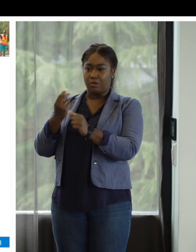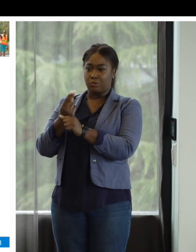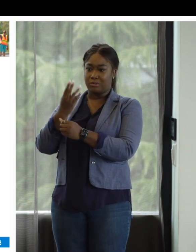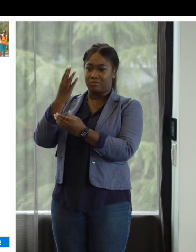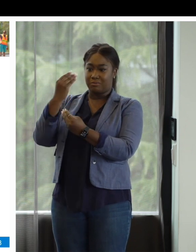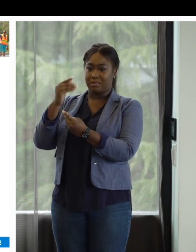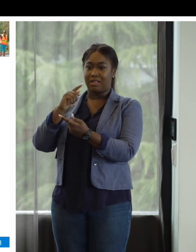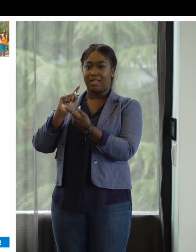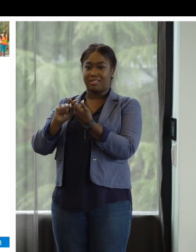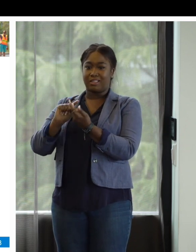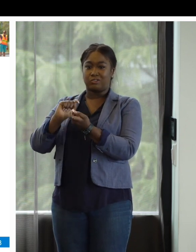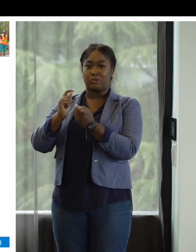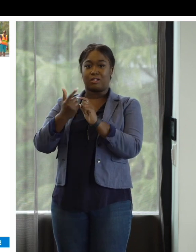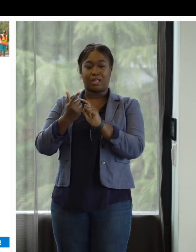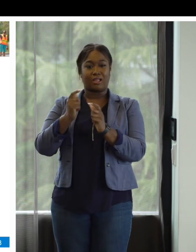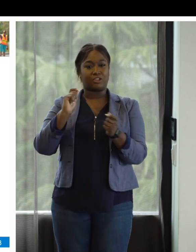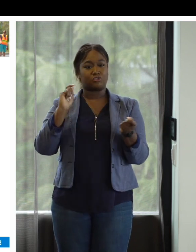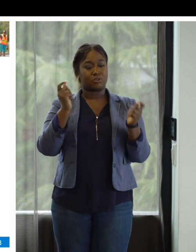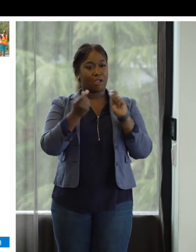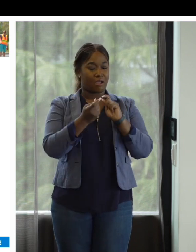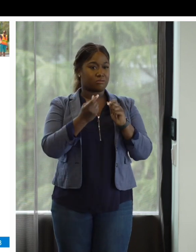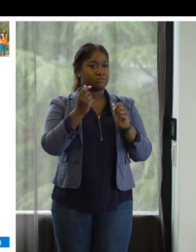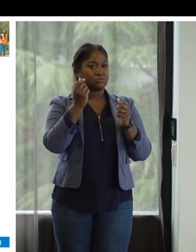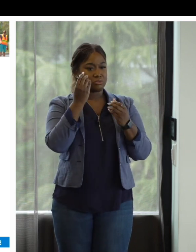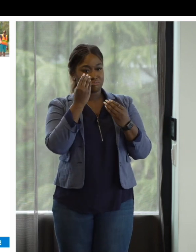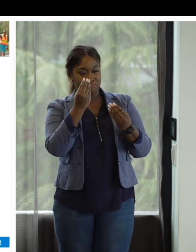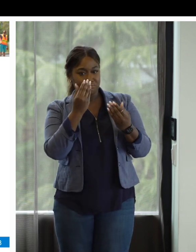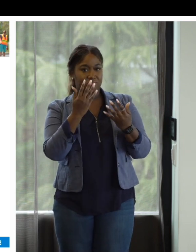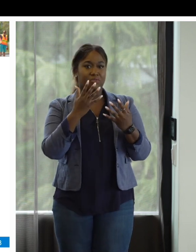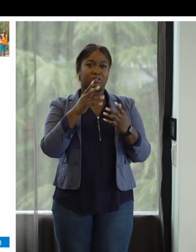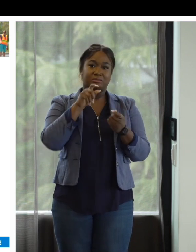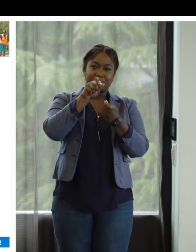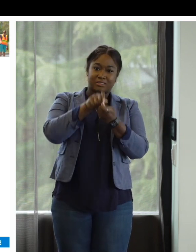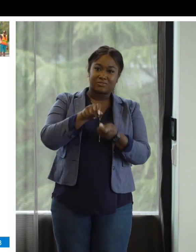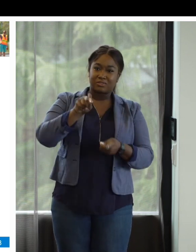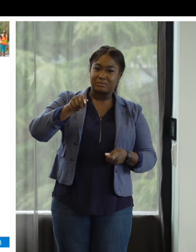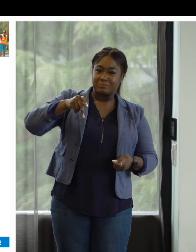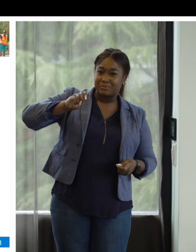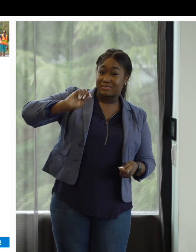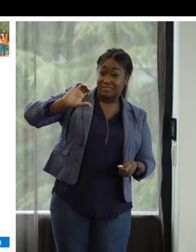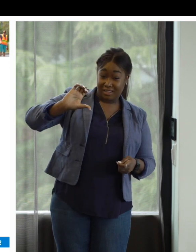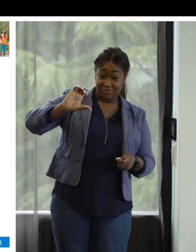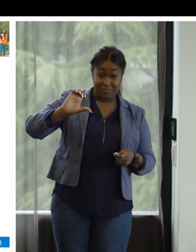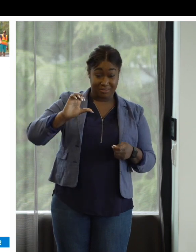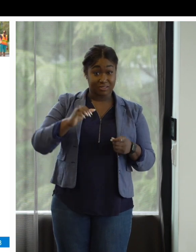message that and specs and really the message and specs is really the standards